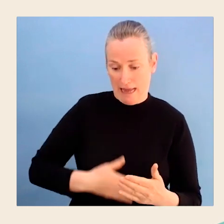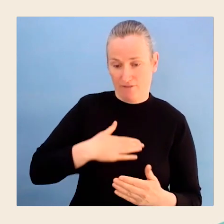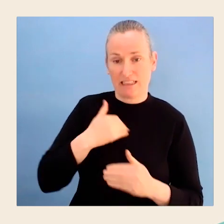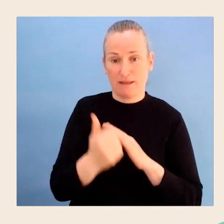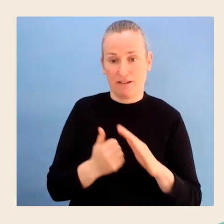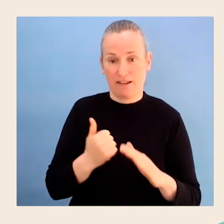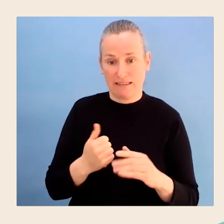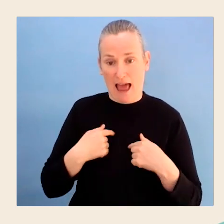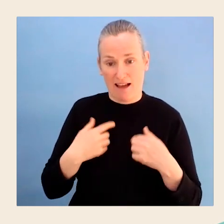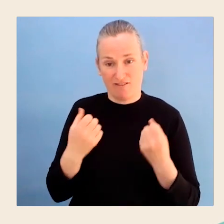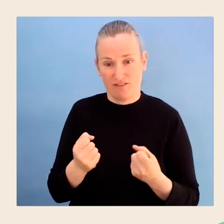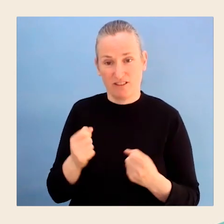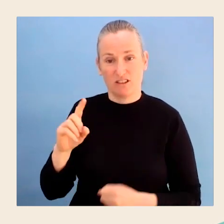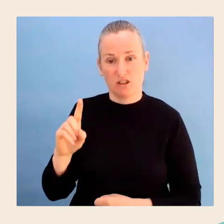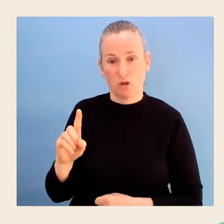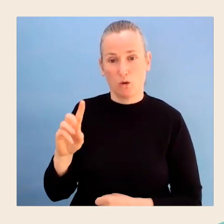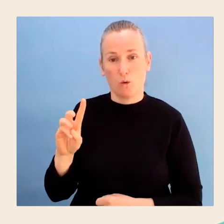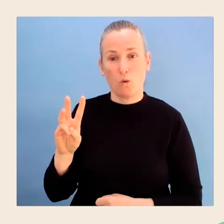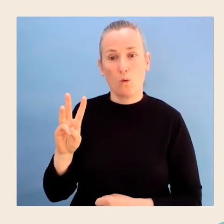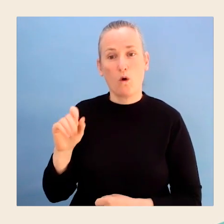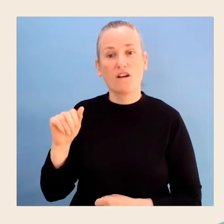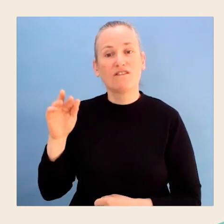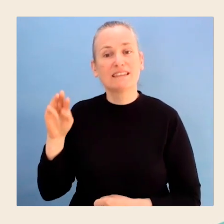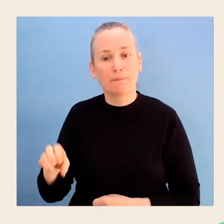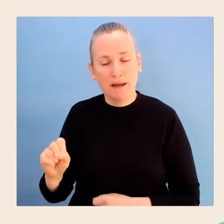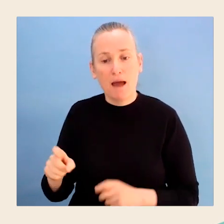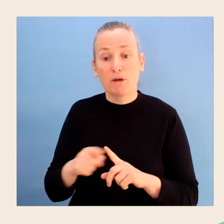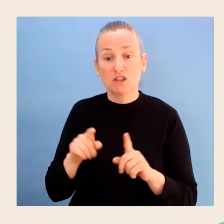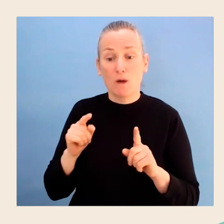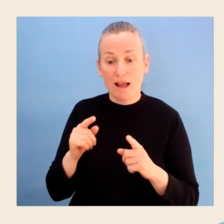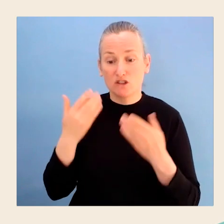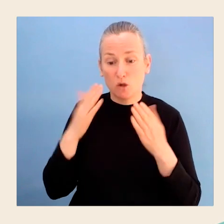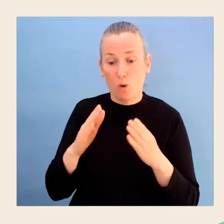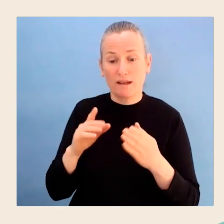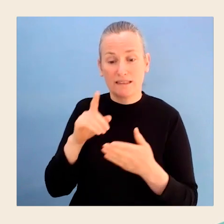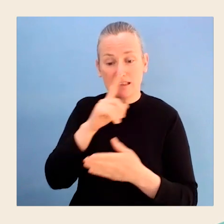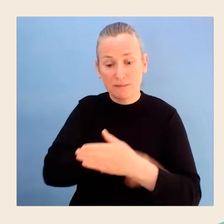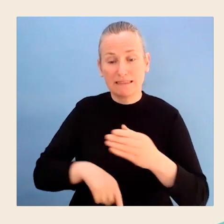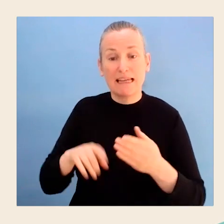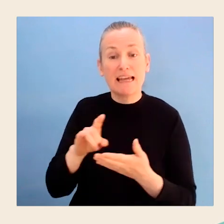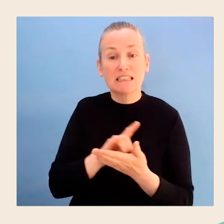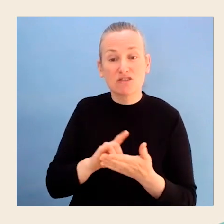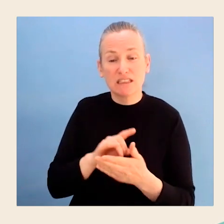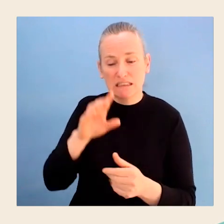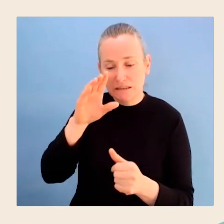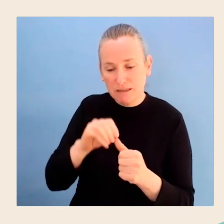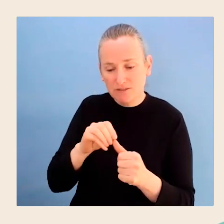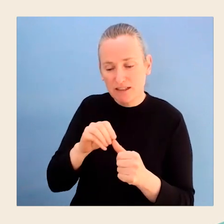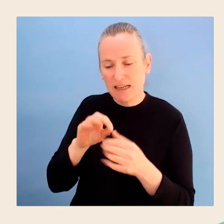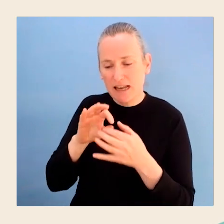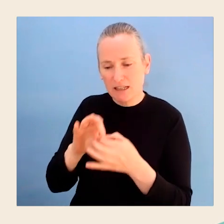but also to try and shine a spotlight on disability history specifically dwarfism-related history.